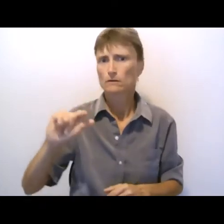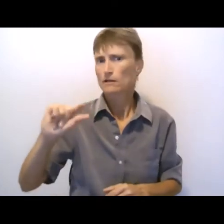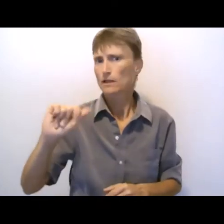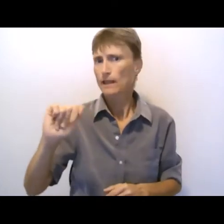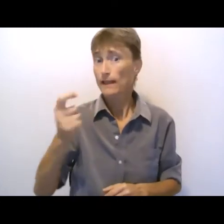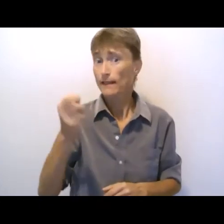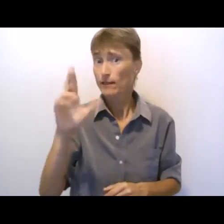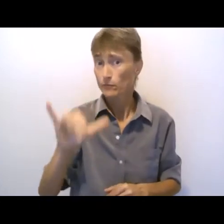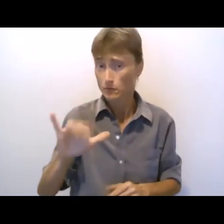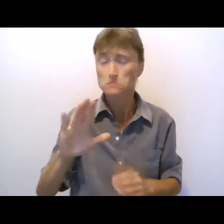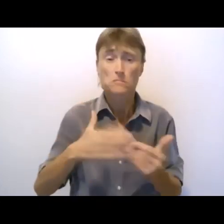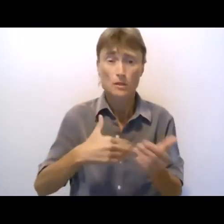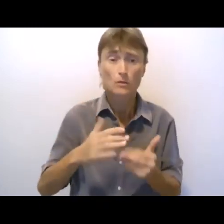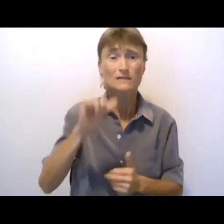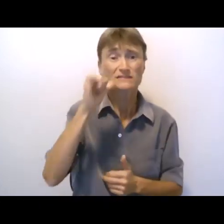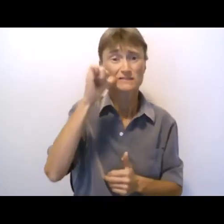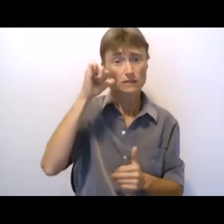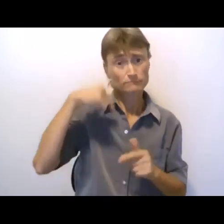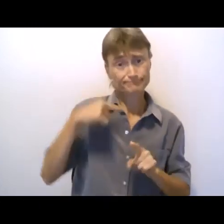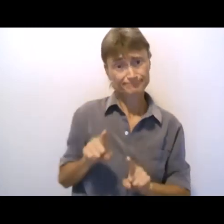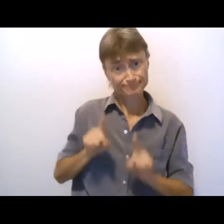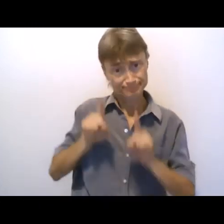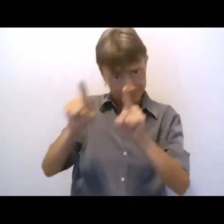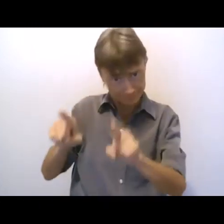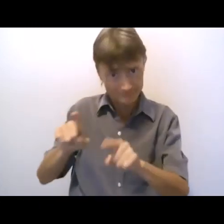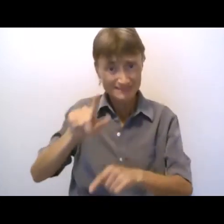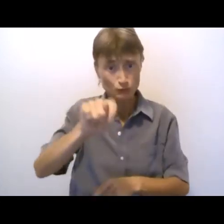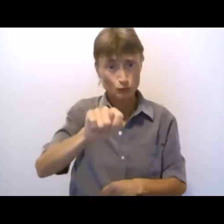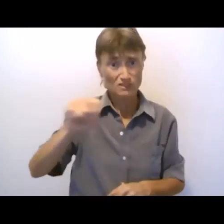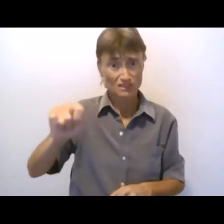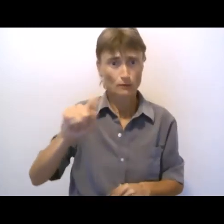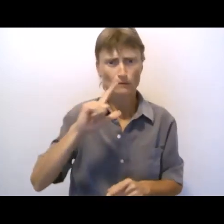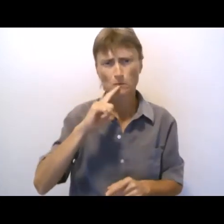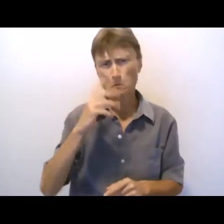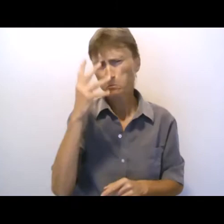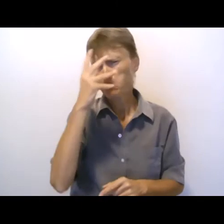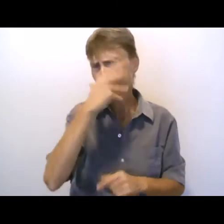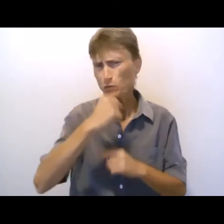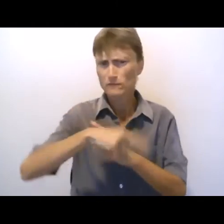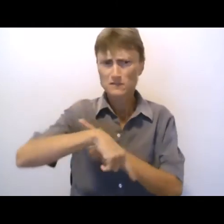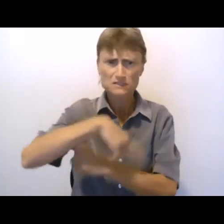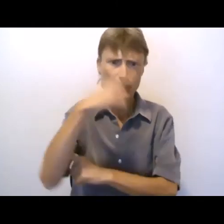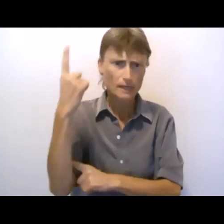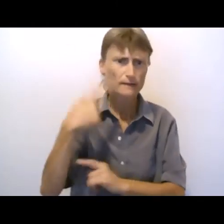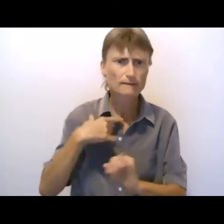Tsuut’ina with them yesterday, it was a beautiful, beautiful day. And the people that